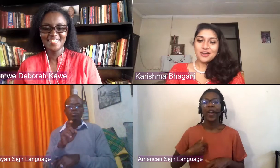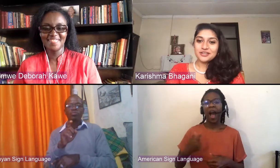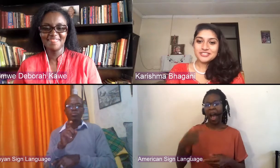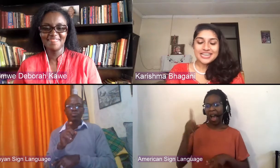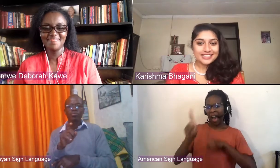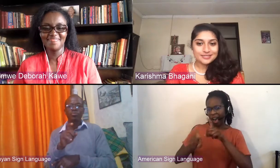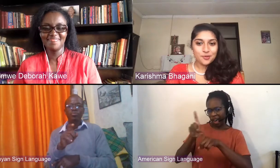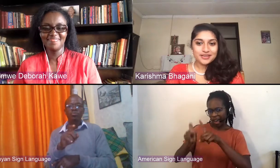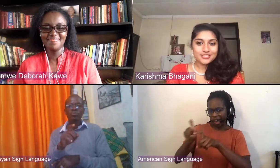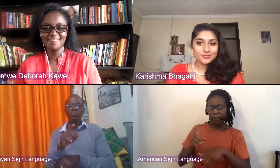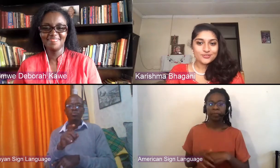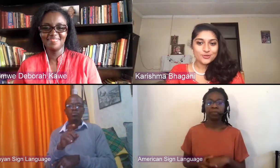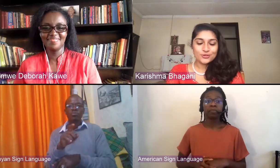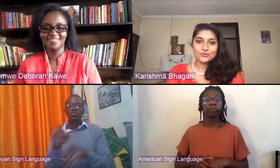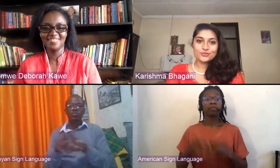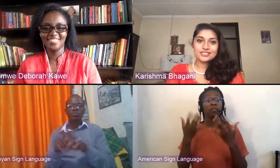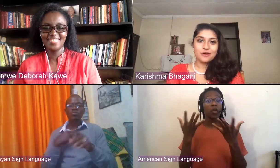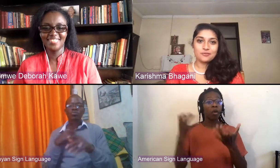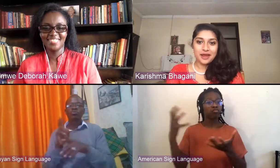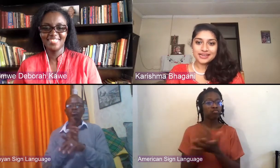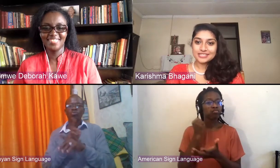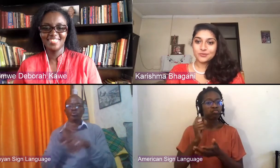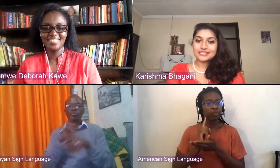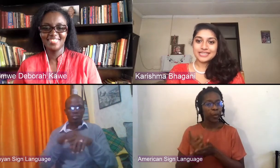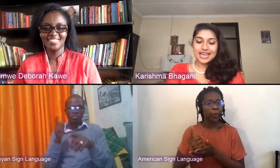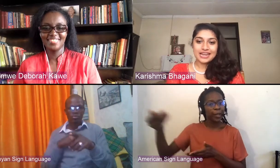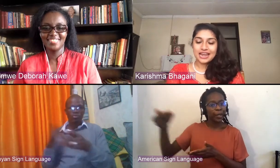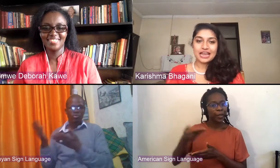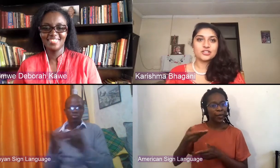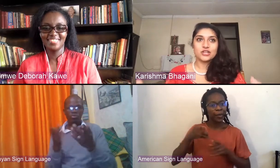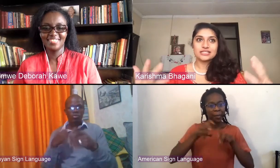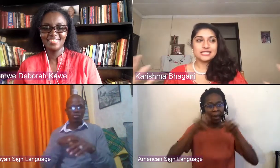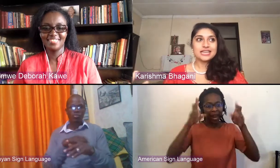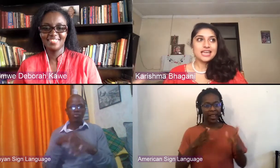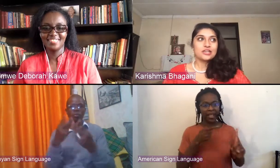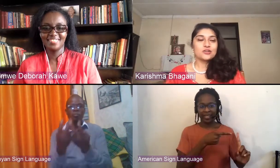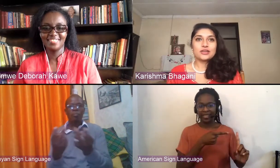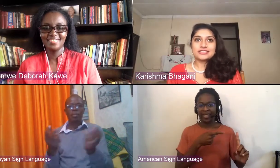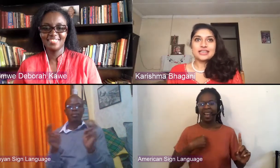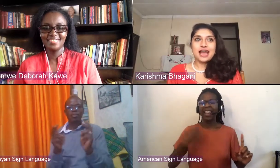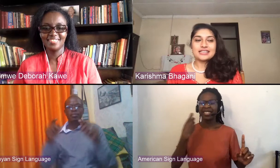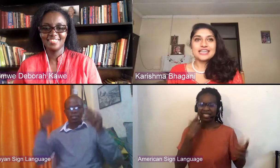I want to take this moment to introduce our panelist once again, I just, you know, it's I say